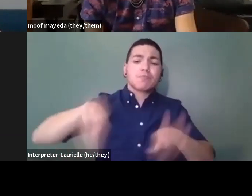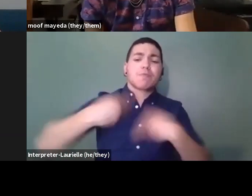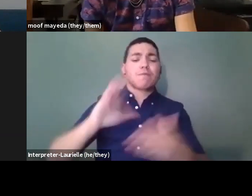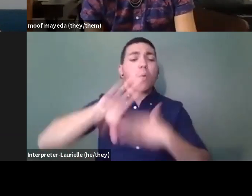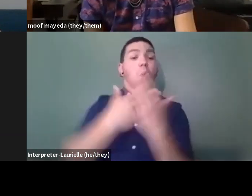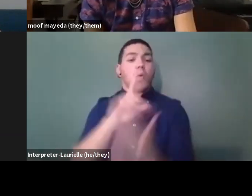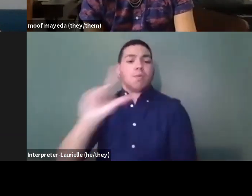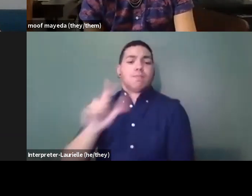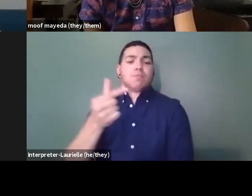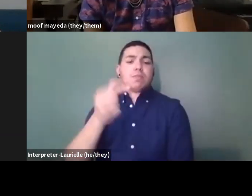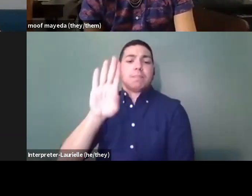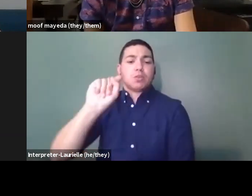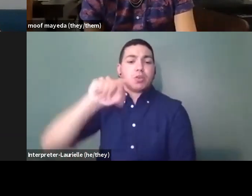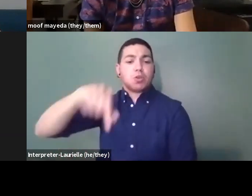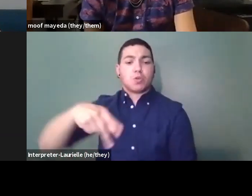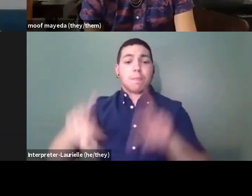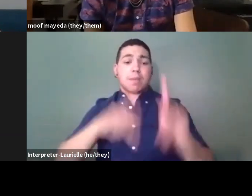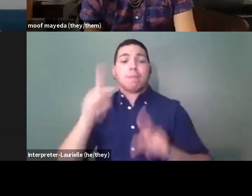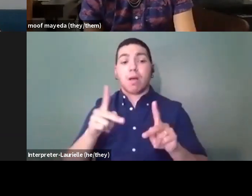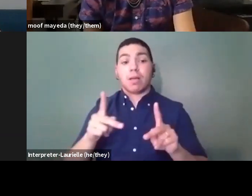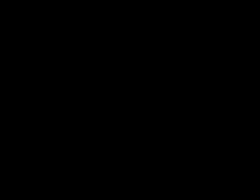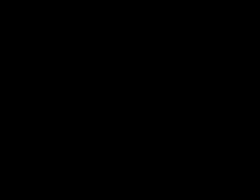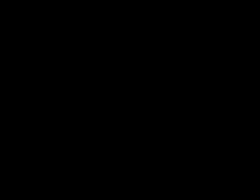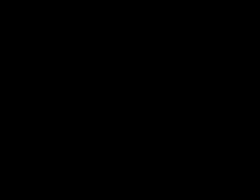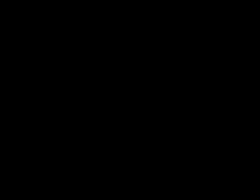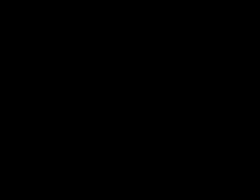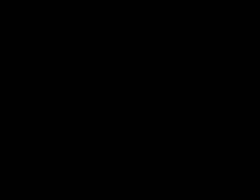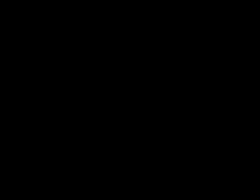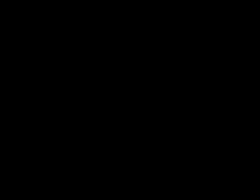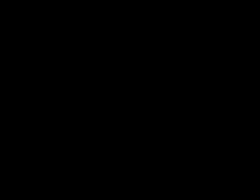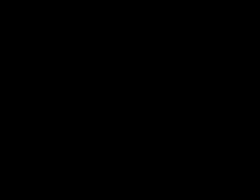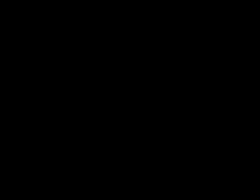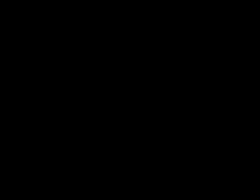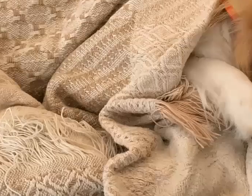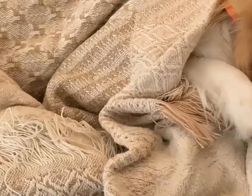So jump into the chat, give us your name and email to our team